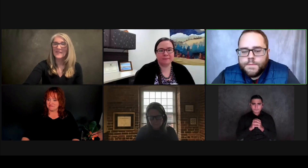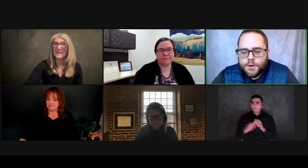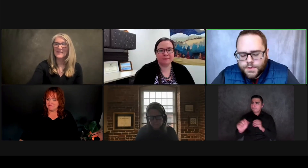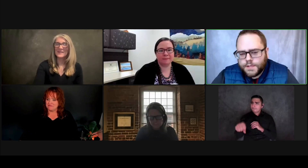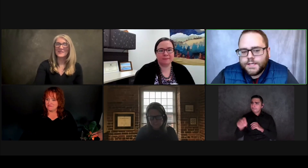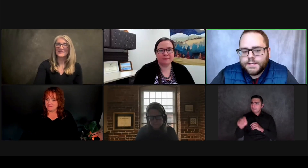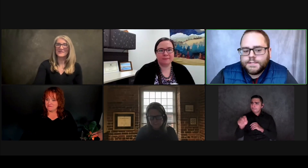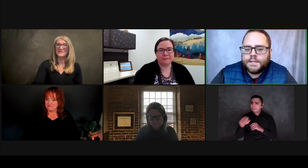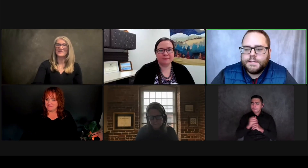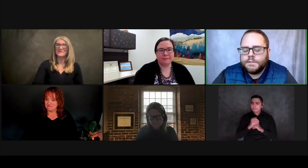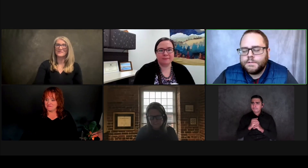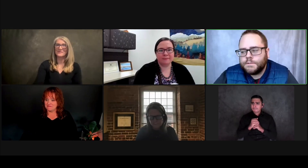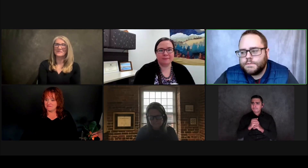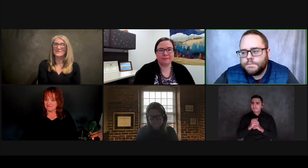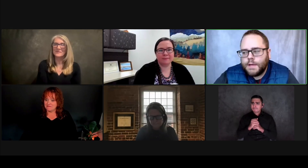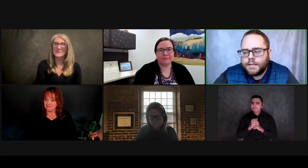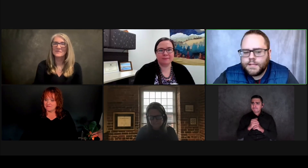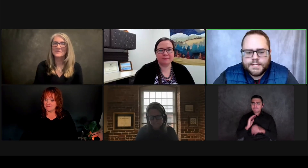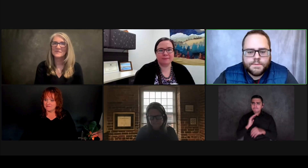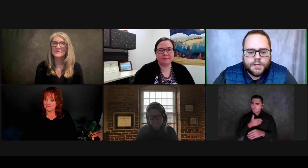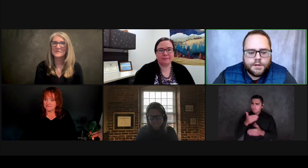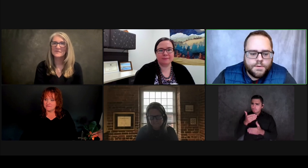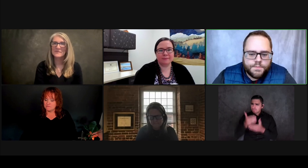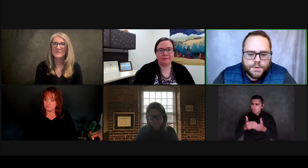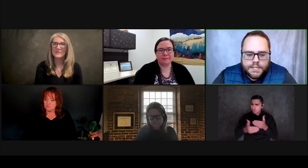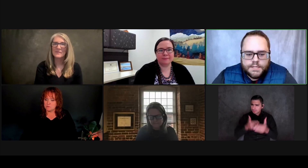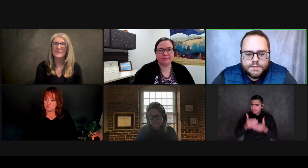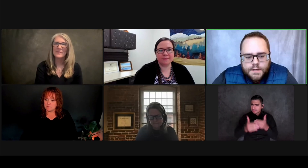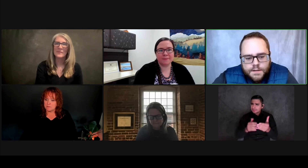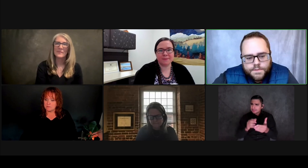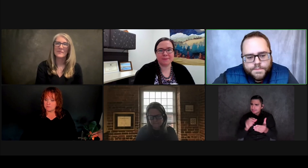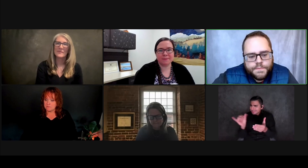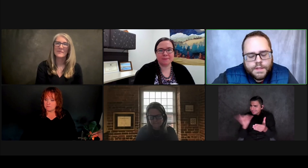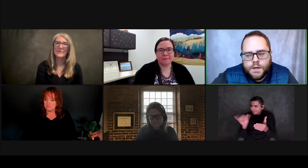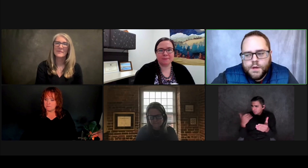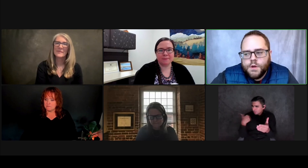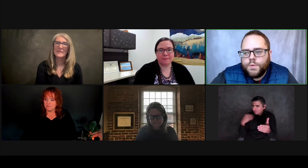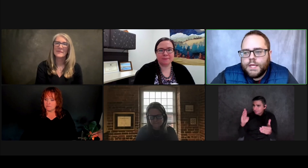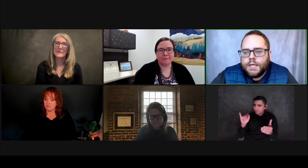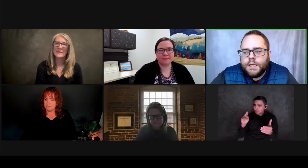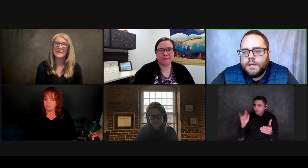Our process has a lot of similarity with Brittany's.